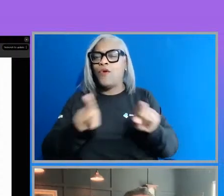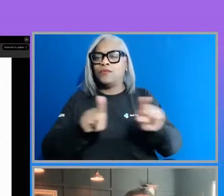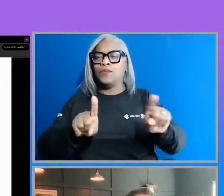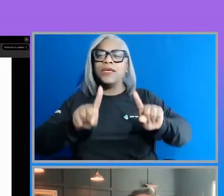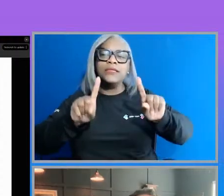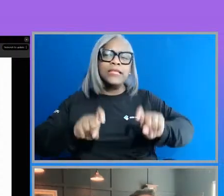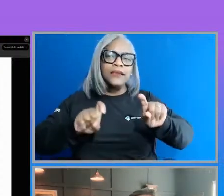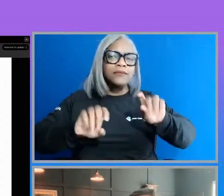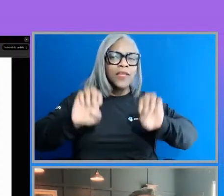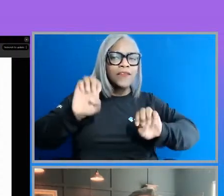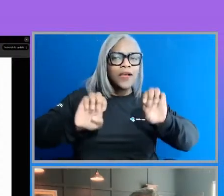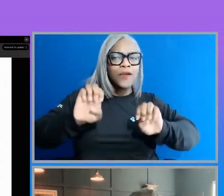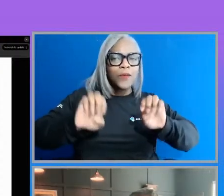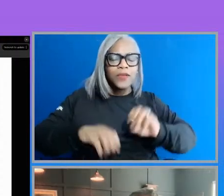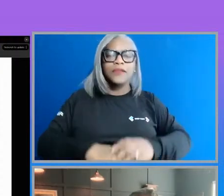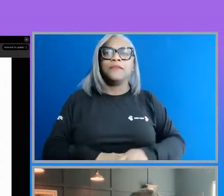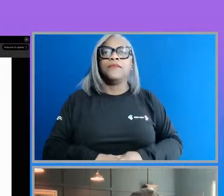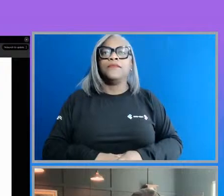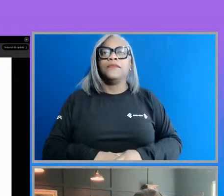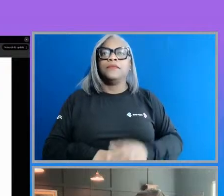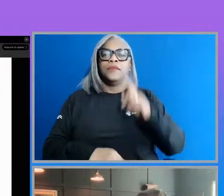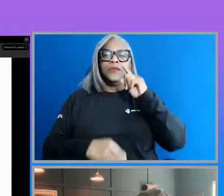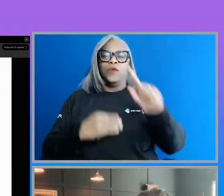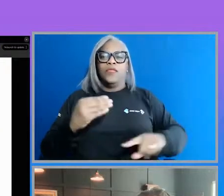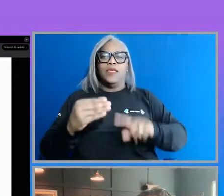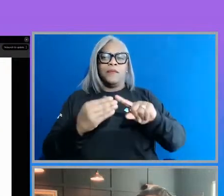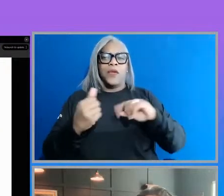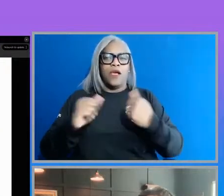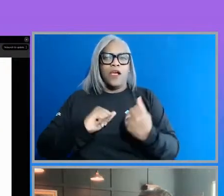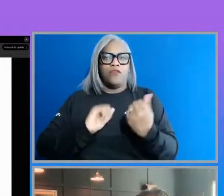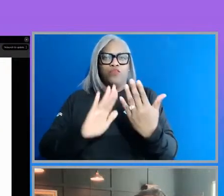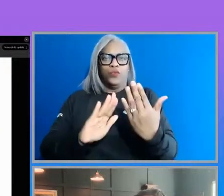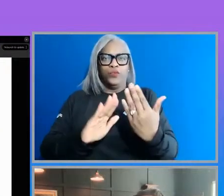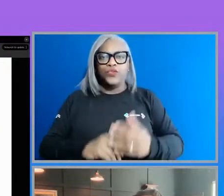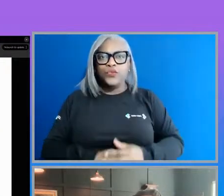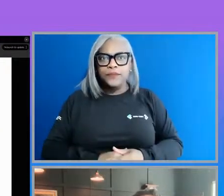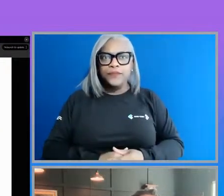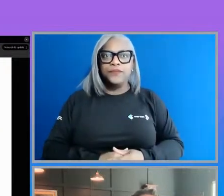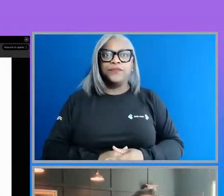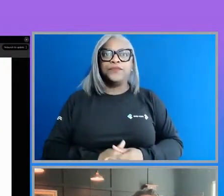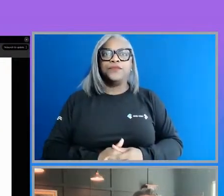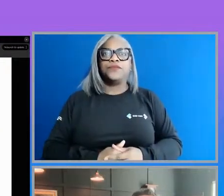this. So let's start to look at our practical approach. The